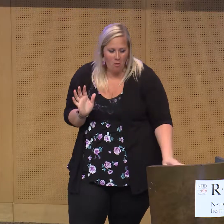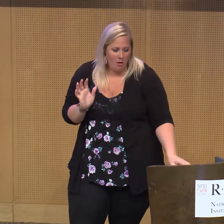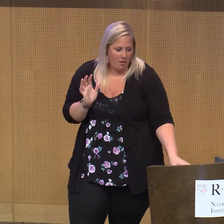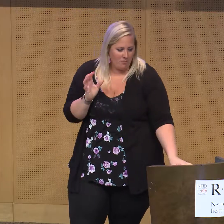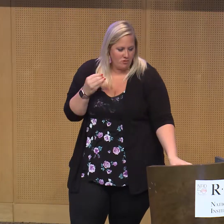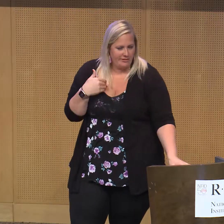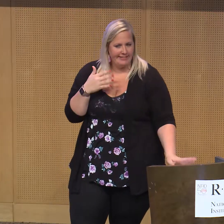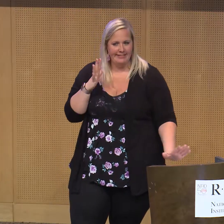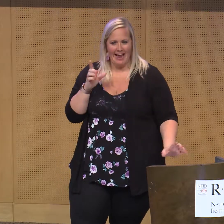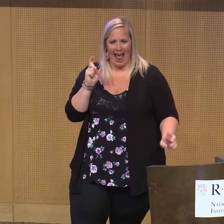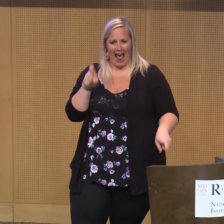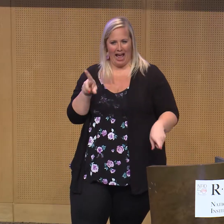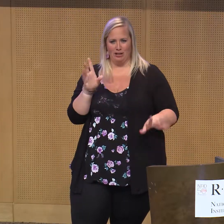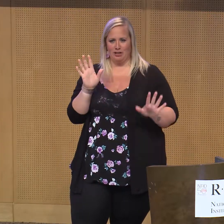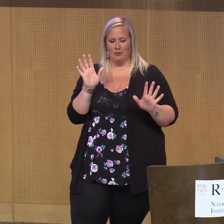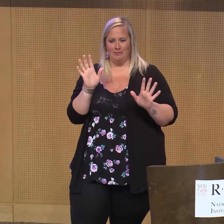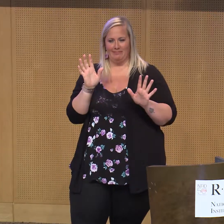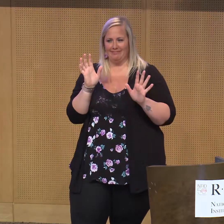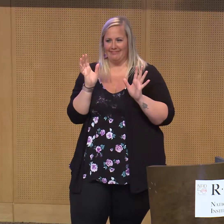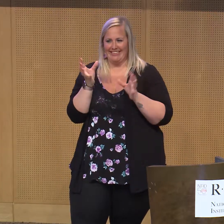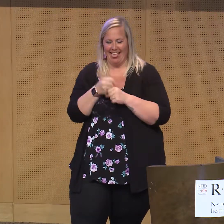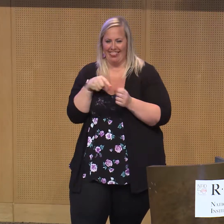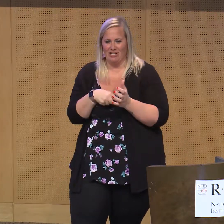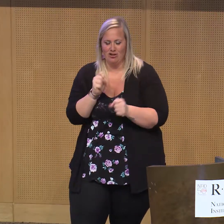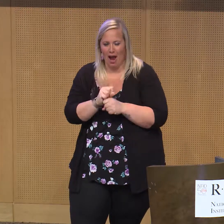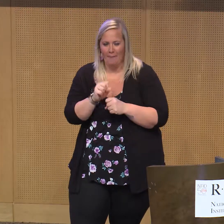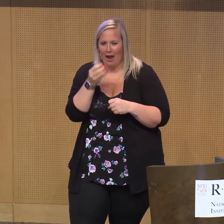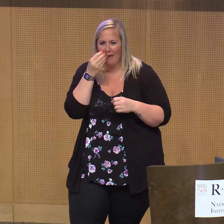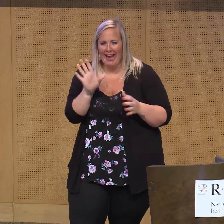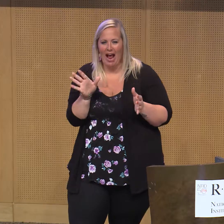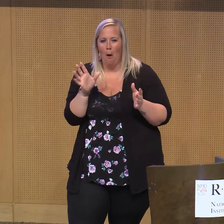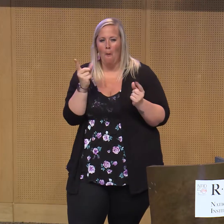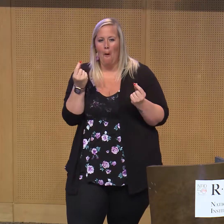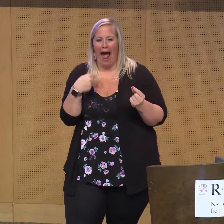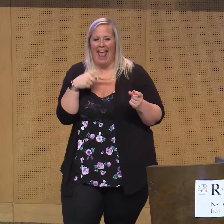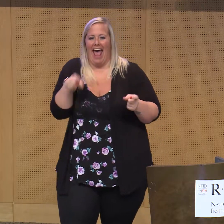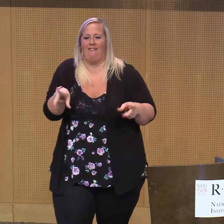It was 12 minutes from home, and I thought, "This is the job I have to have.